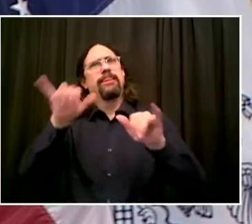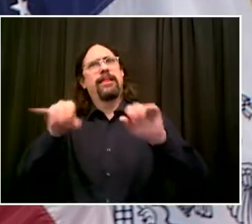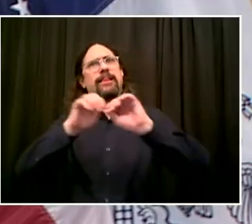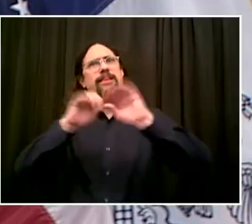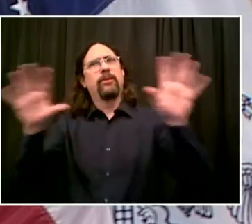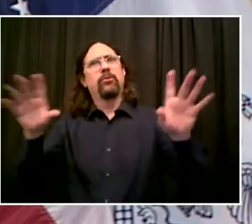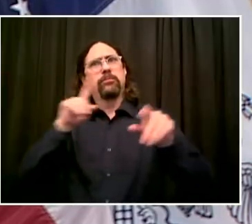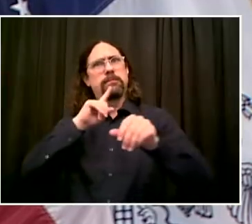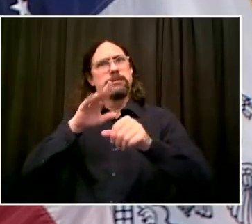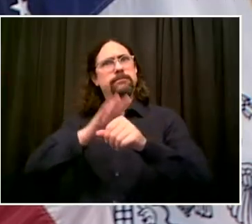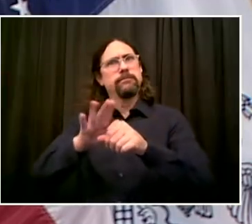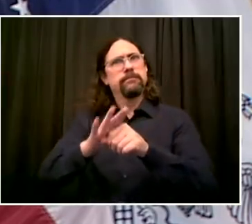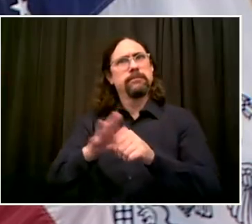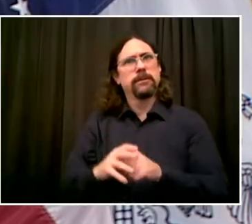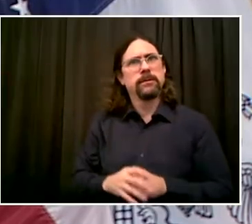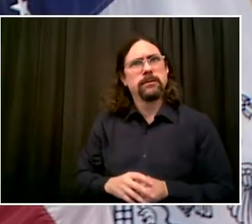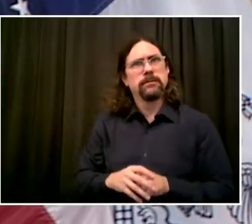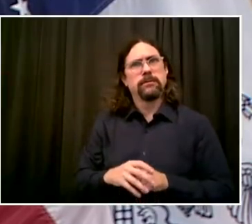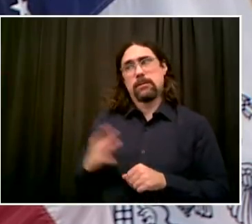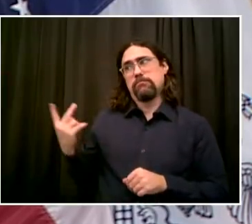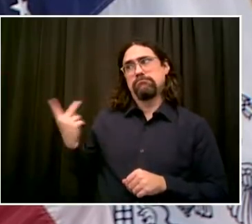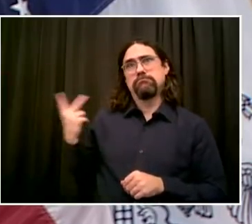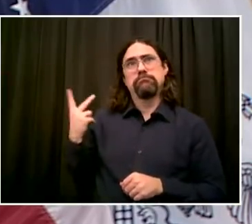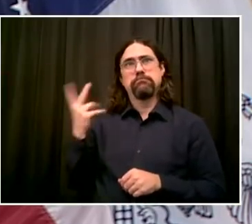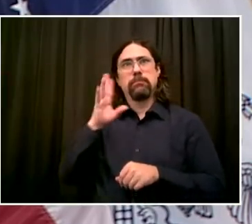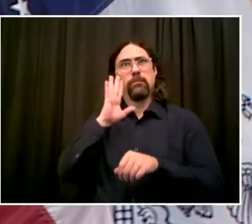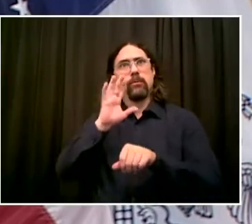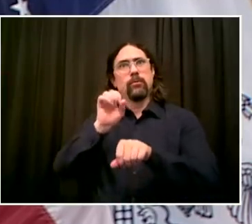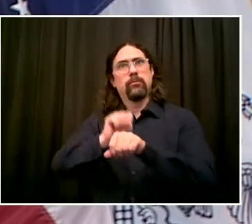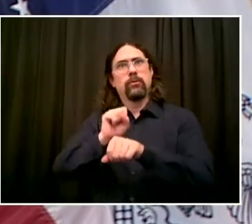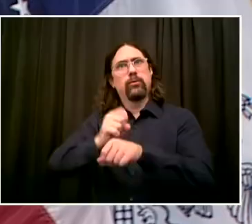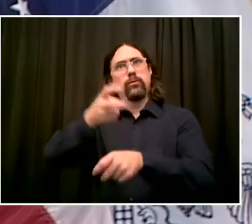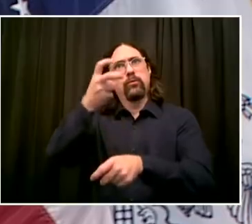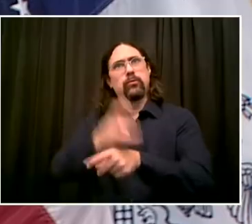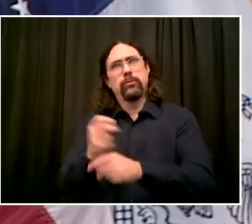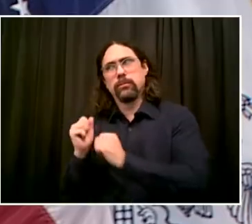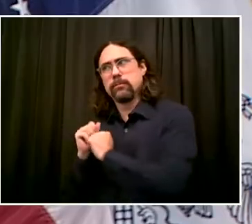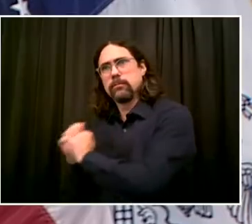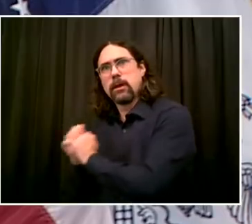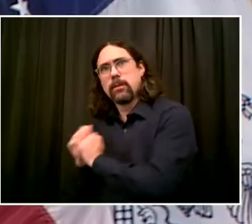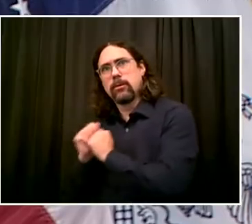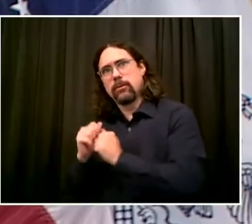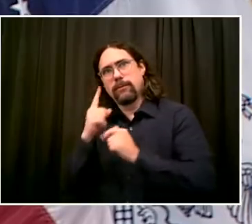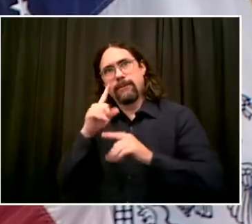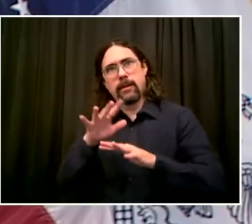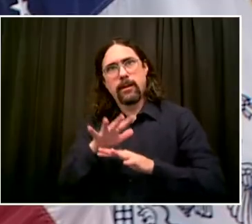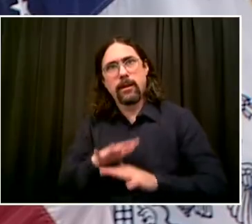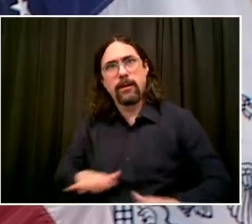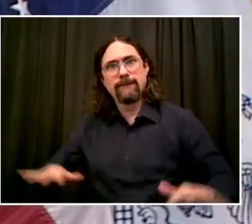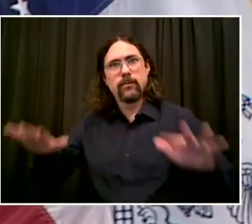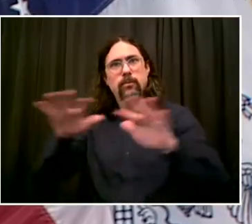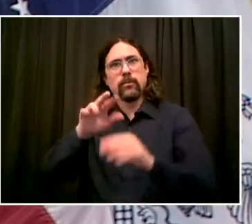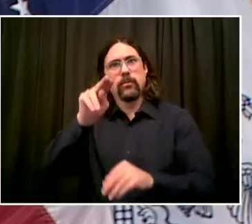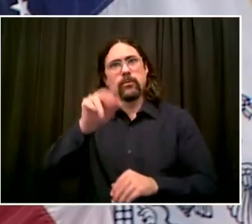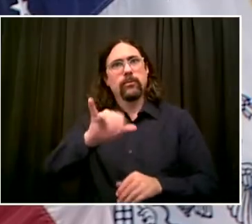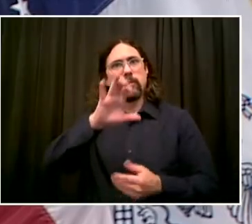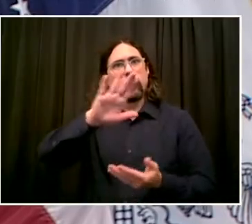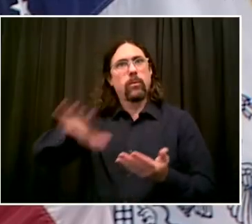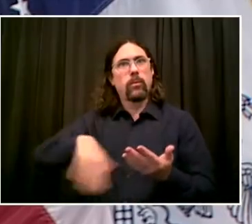SAID, YOU REALLY SET IT OFF. WE ARE WORKING THROUGHOUT THE CITY, THERE IS